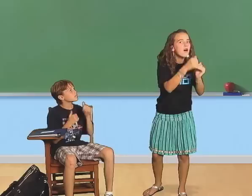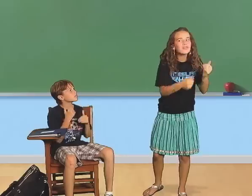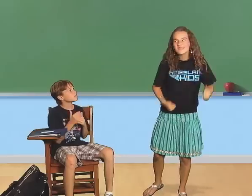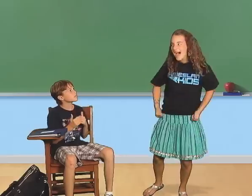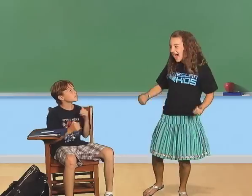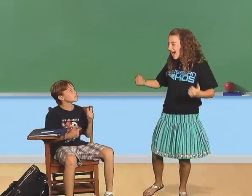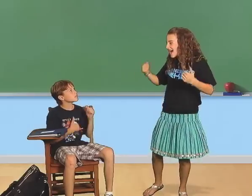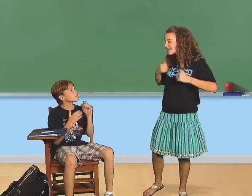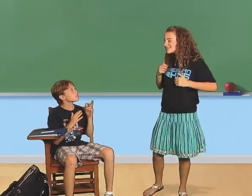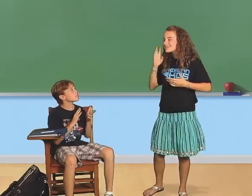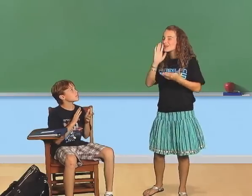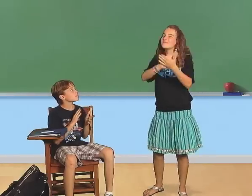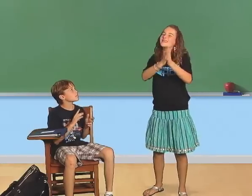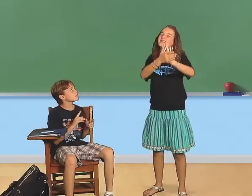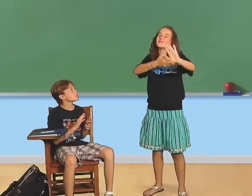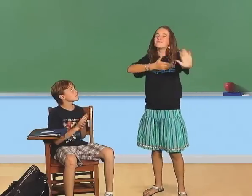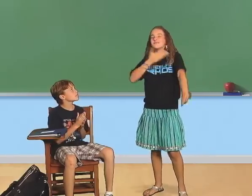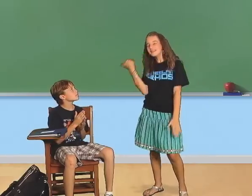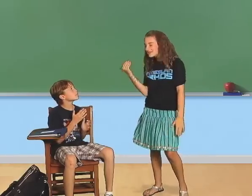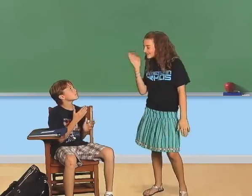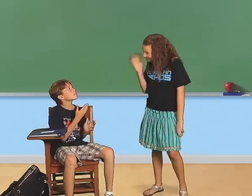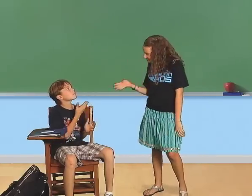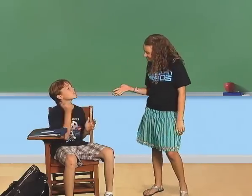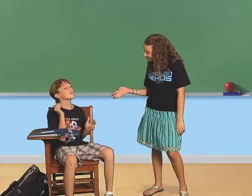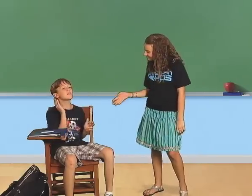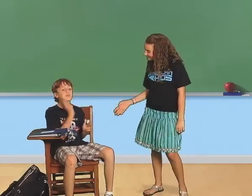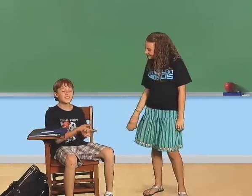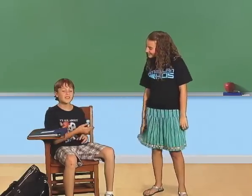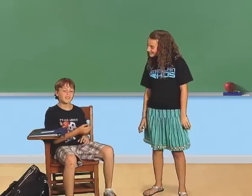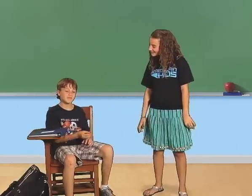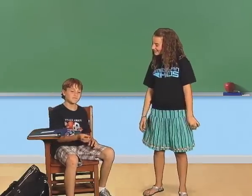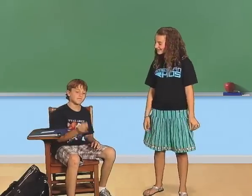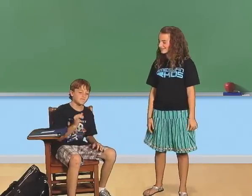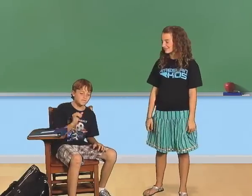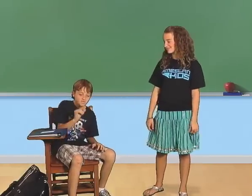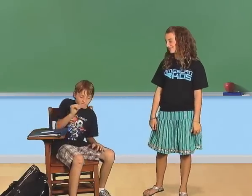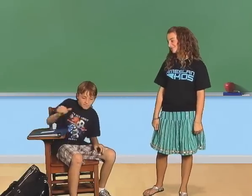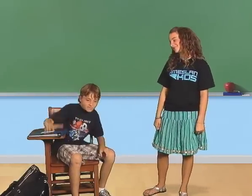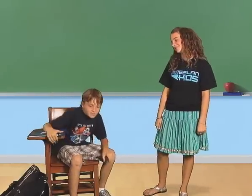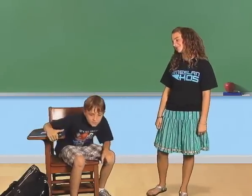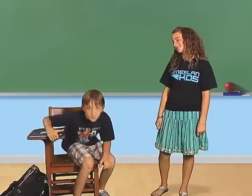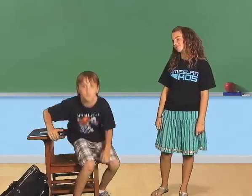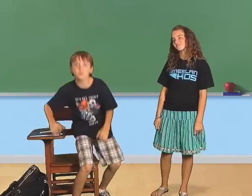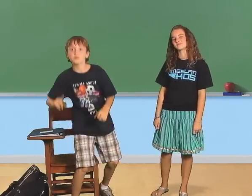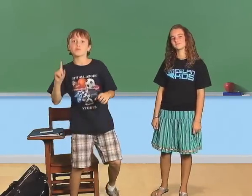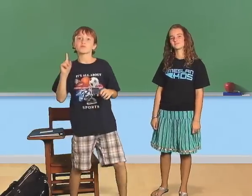‚ô™ PATIENCE. ‚ô™ styl ˇˇˇˇ LEARN A LITTLE PATIENCE. ‚ô™ LIFE'S MUCH BETTER THAT WAY. ‚ô™ "styl ˇˇˇˇ ˇˇˇˇ